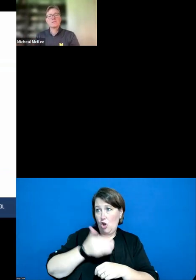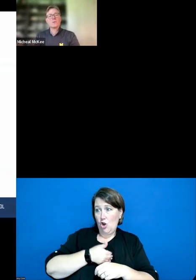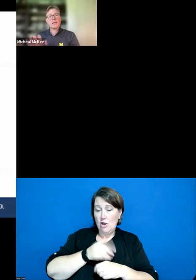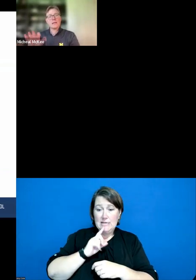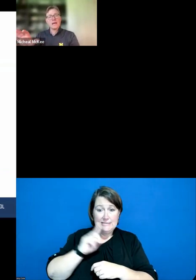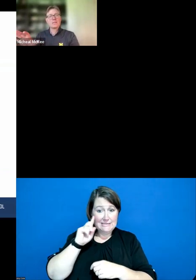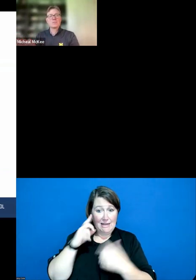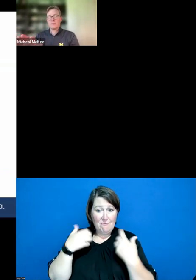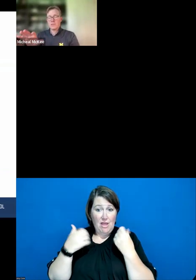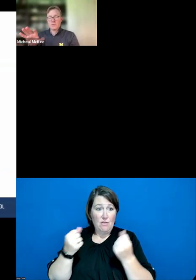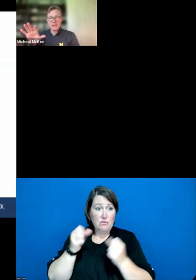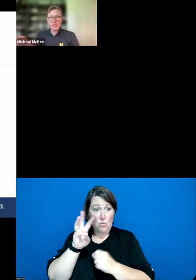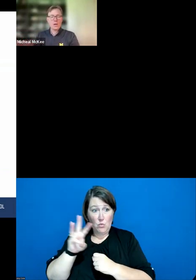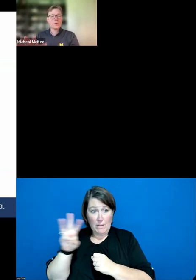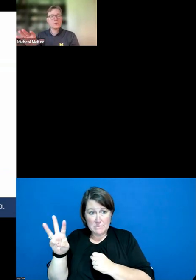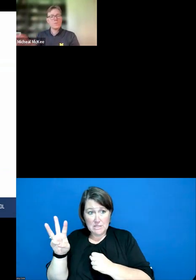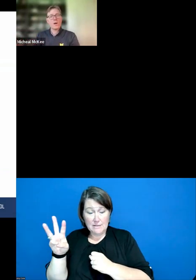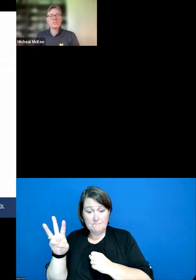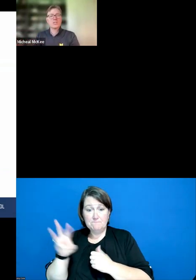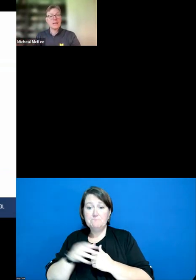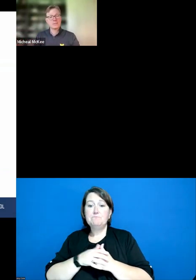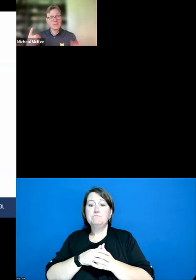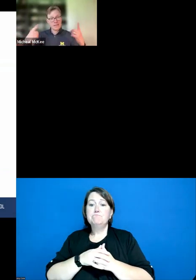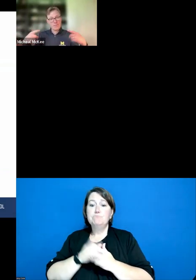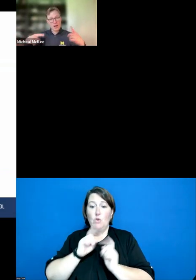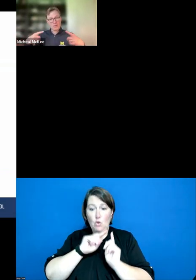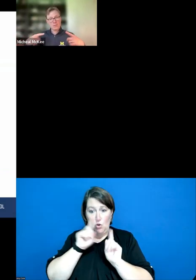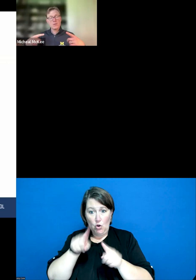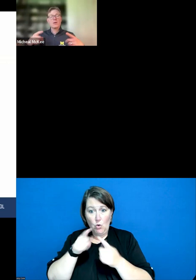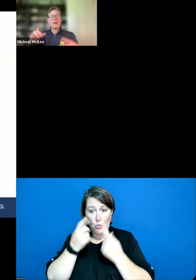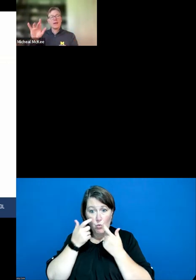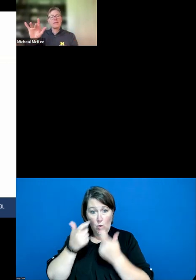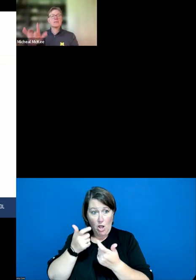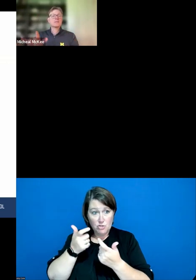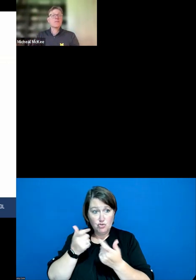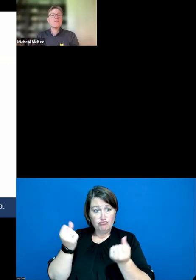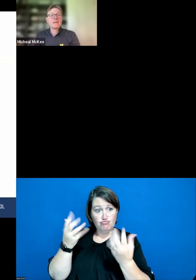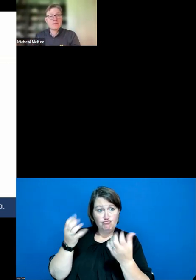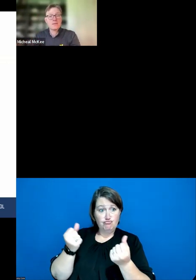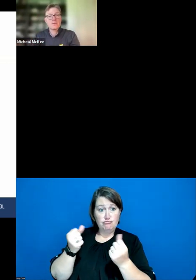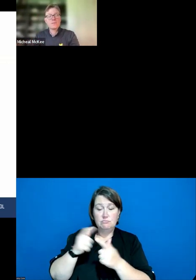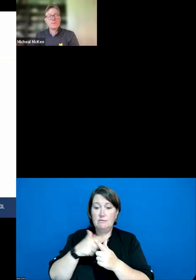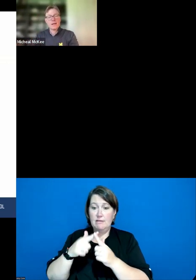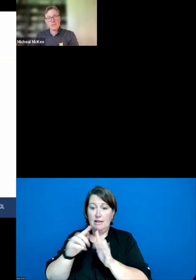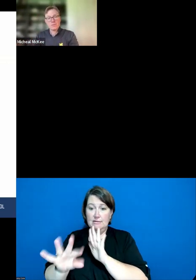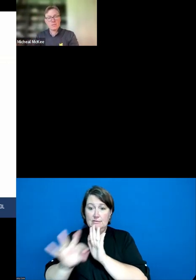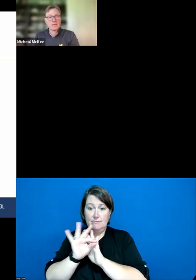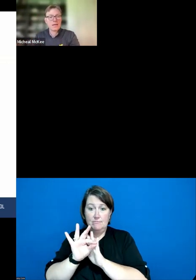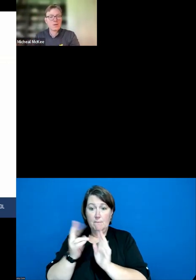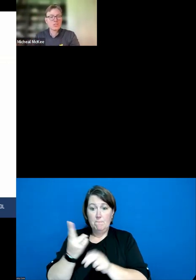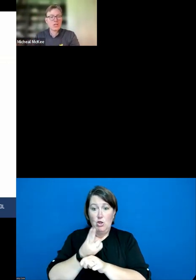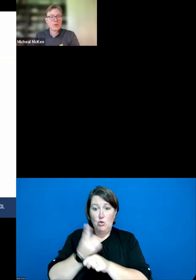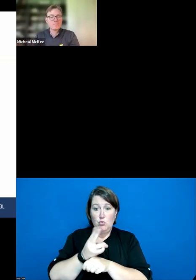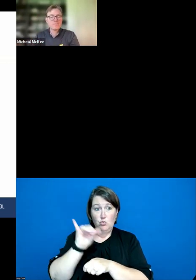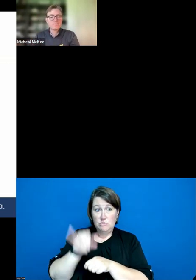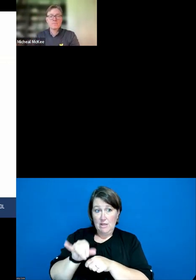so they can act they could go watch a signing model, and they can select it by using that questionnaire.